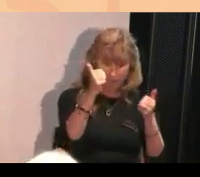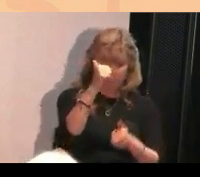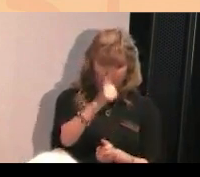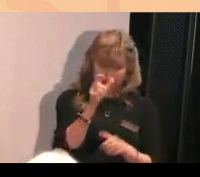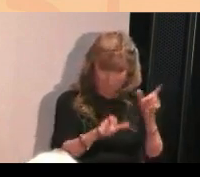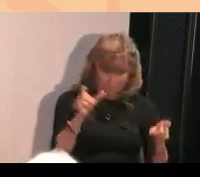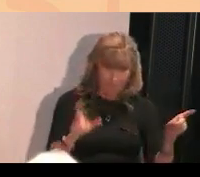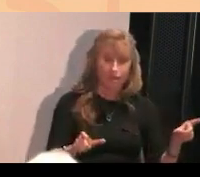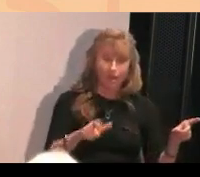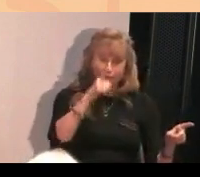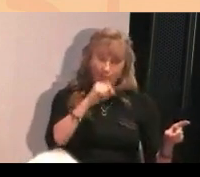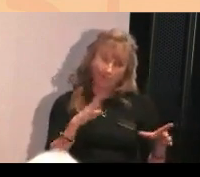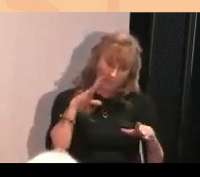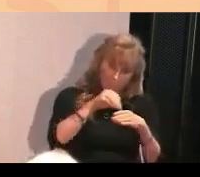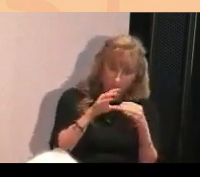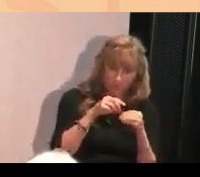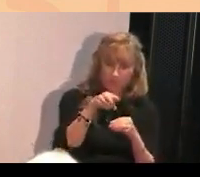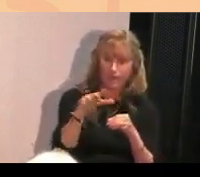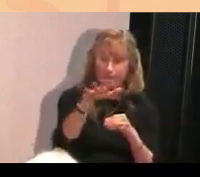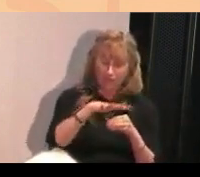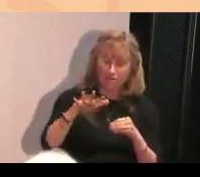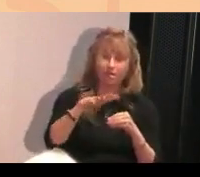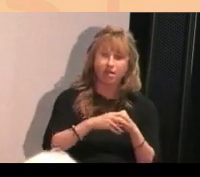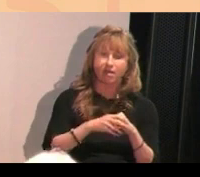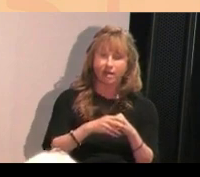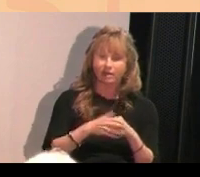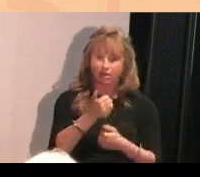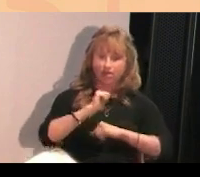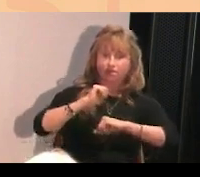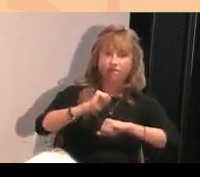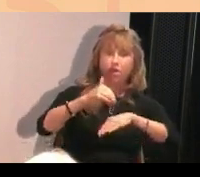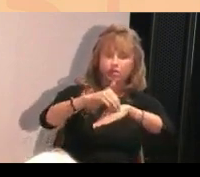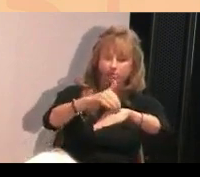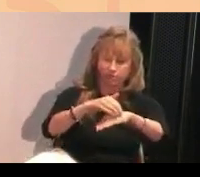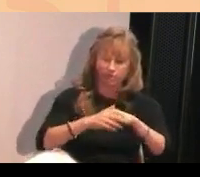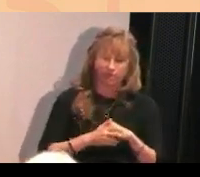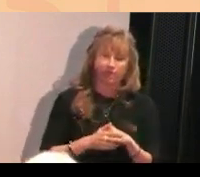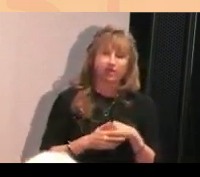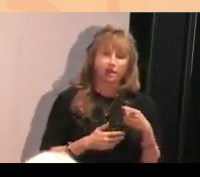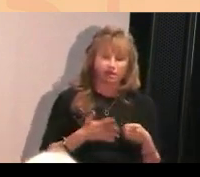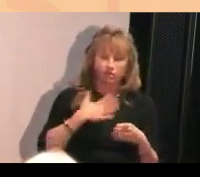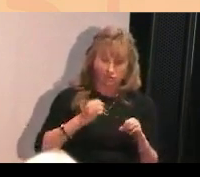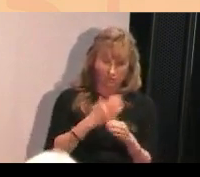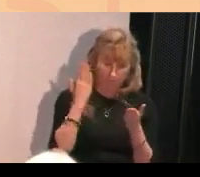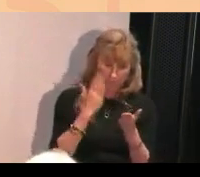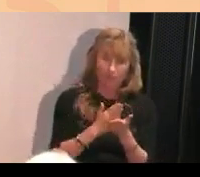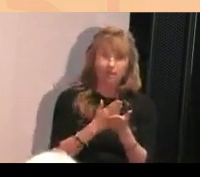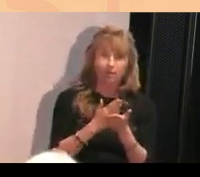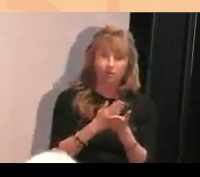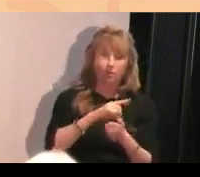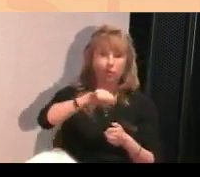and bolstering the work of existing organisations through a coordinated strategic national approach